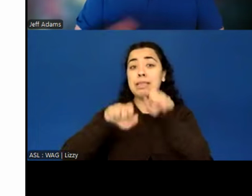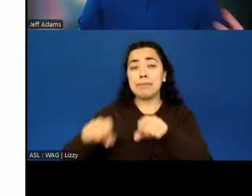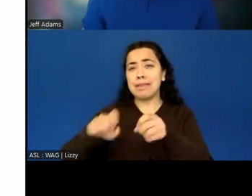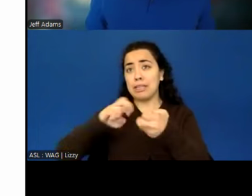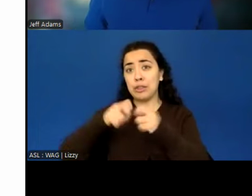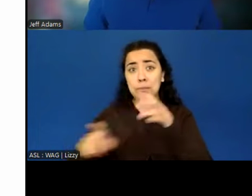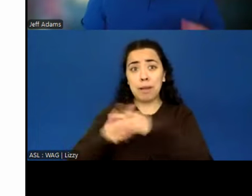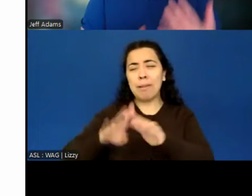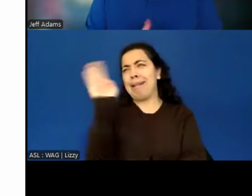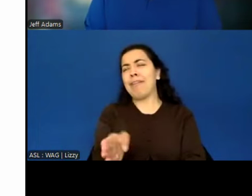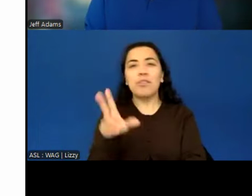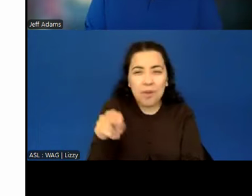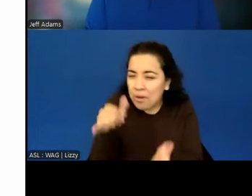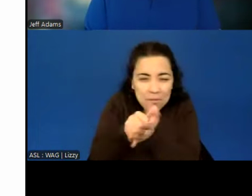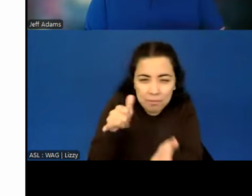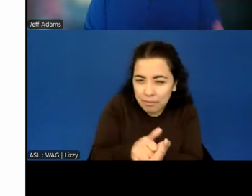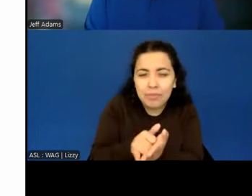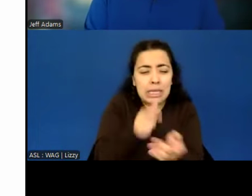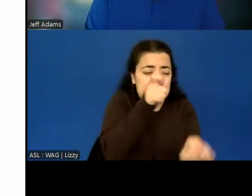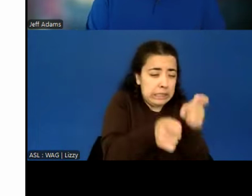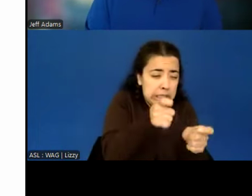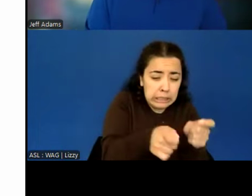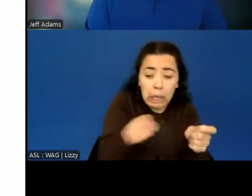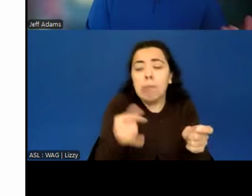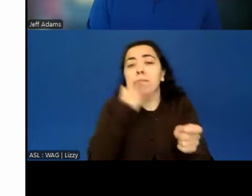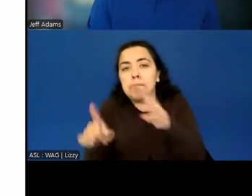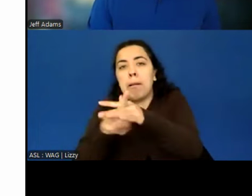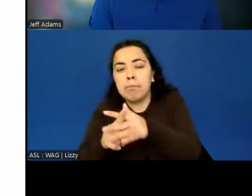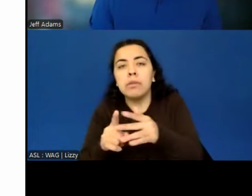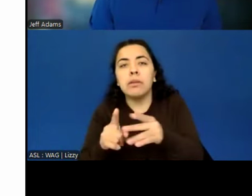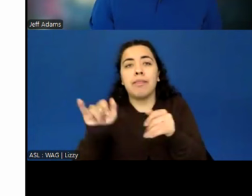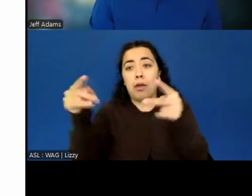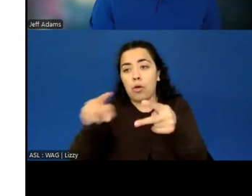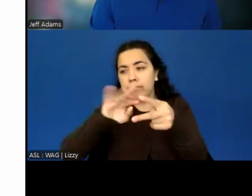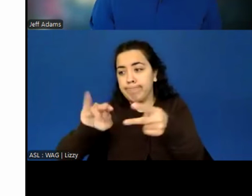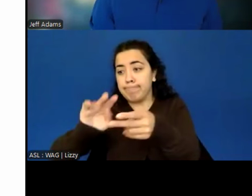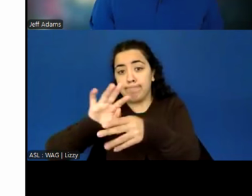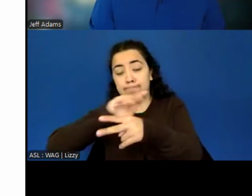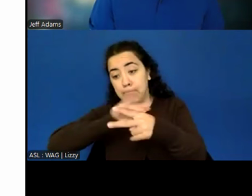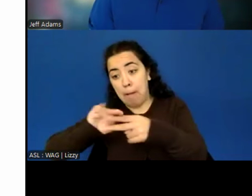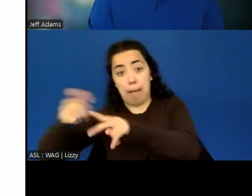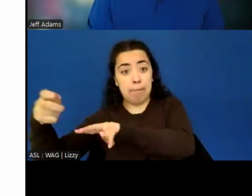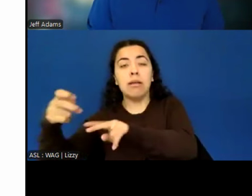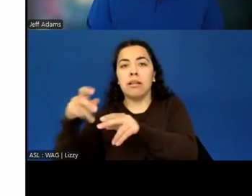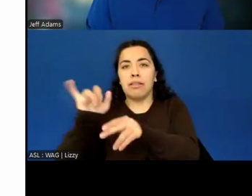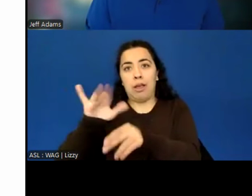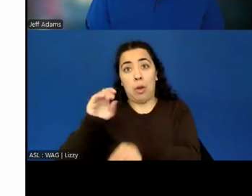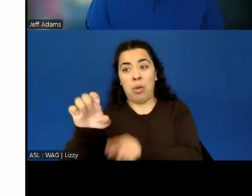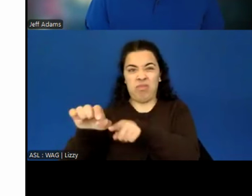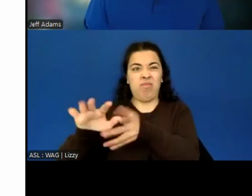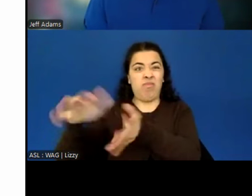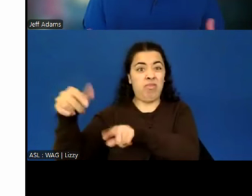like everything else, bugs go into the queue, bugs we know how to fix, and we take care of them.